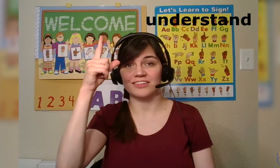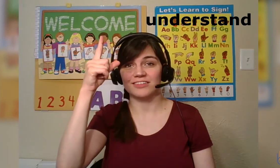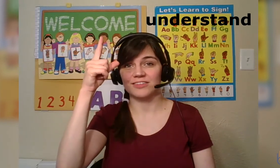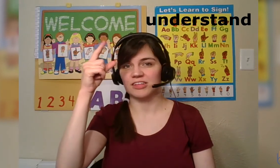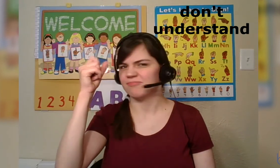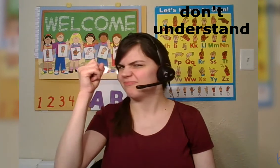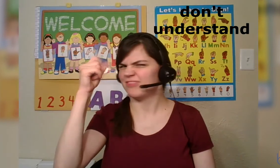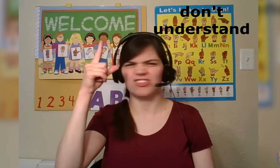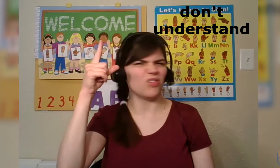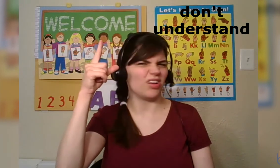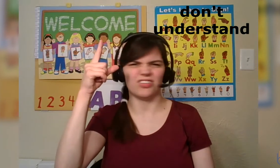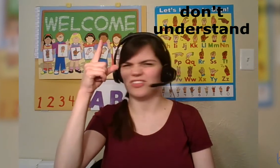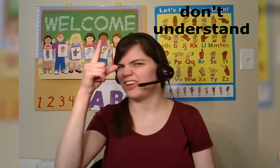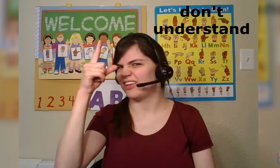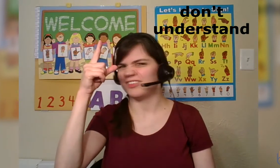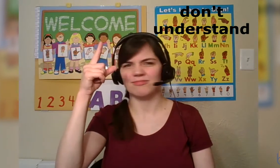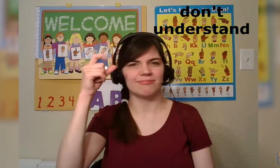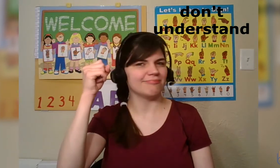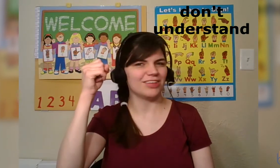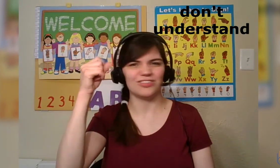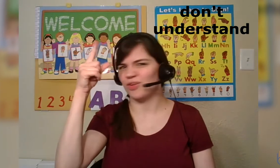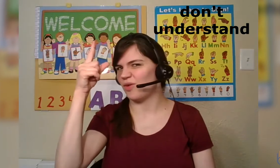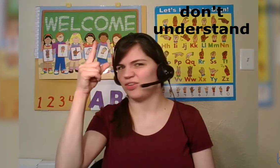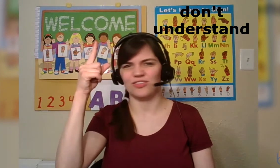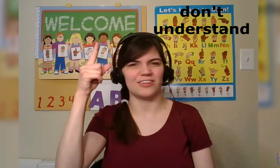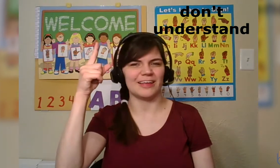Don't understand. Don't understand.